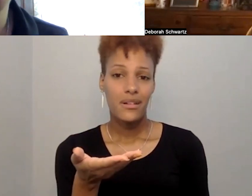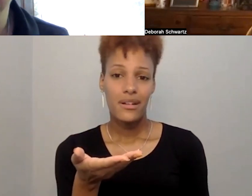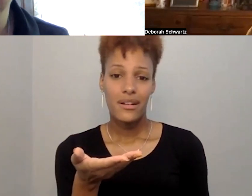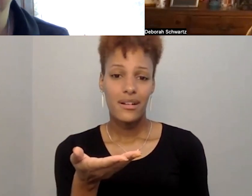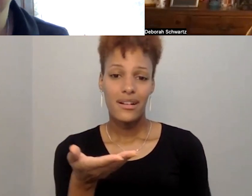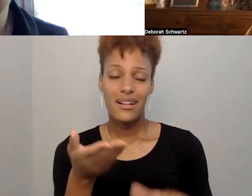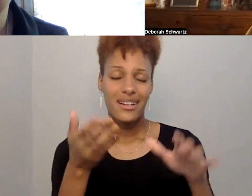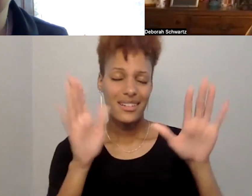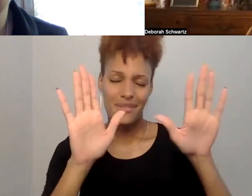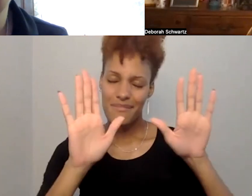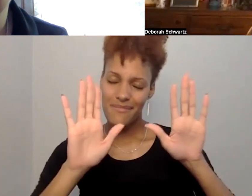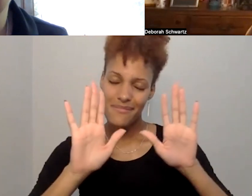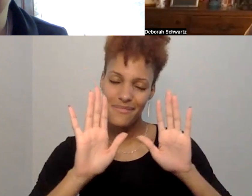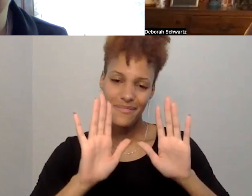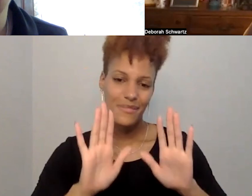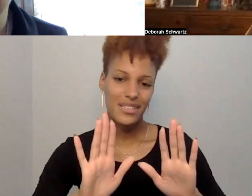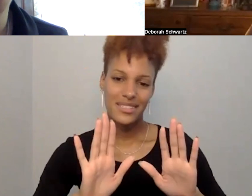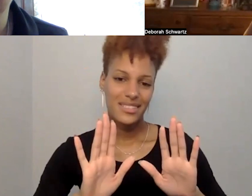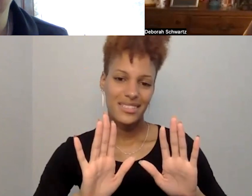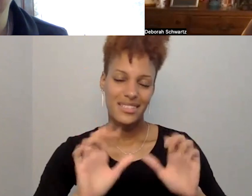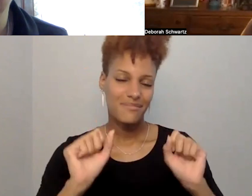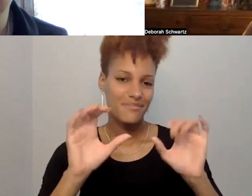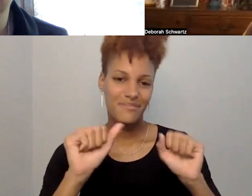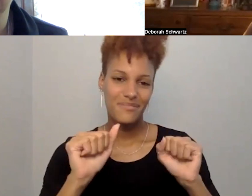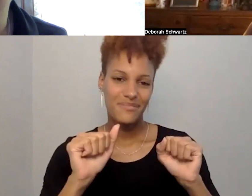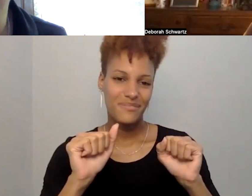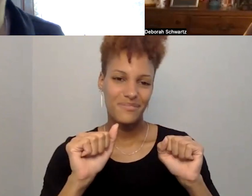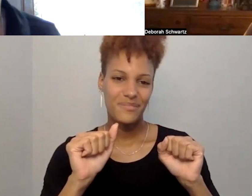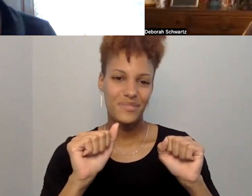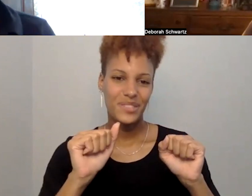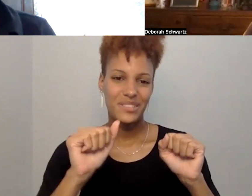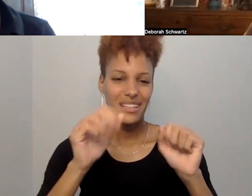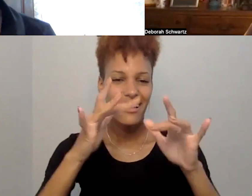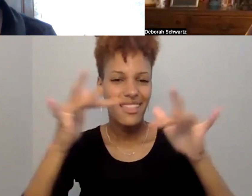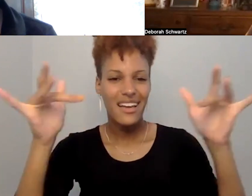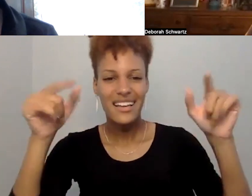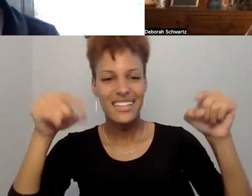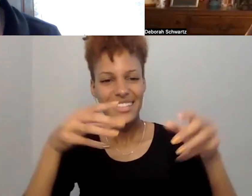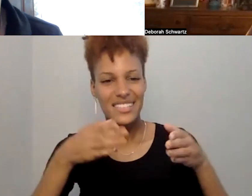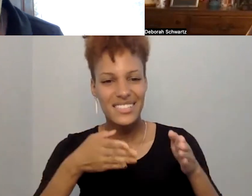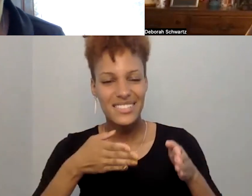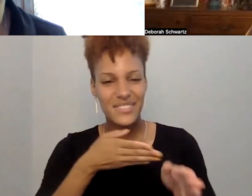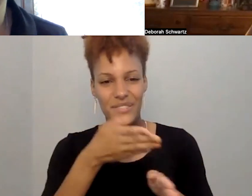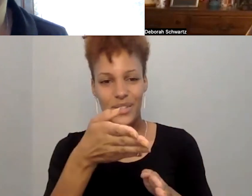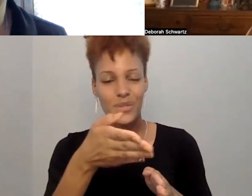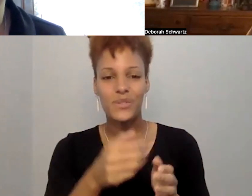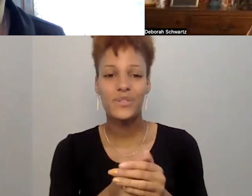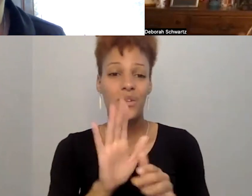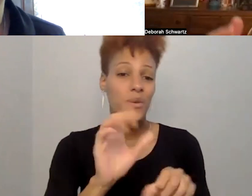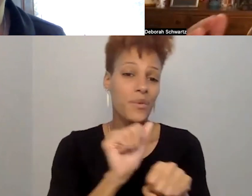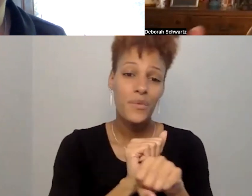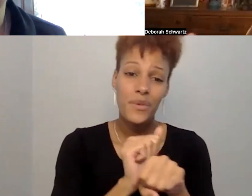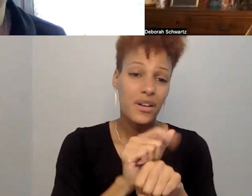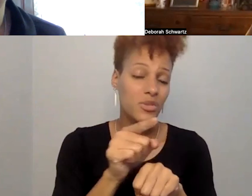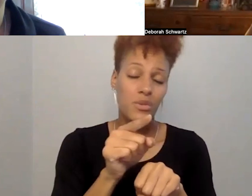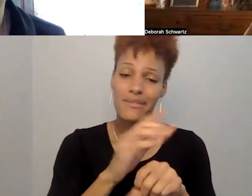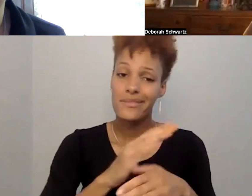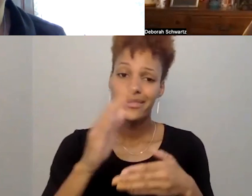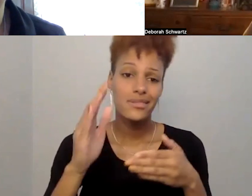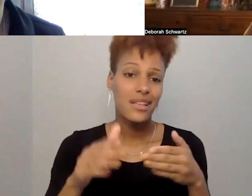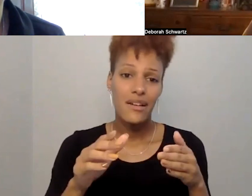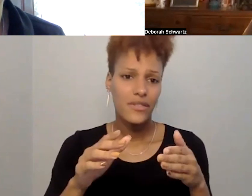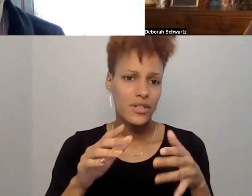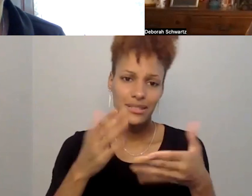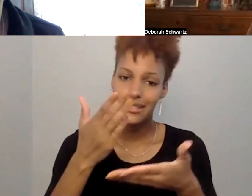an extraordinary beacon in this field for your work which has- you have never let up,